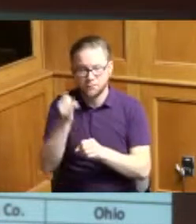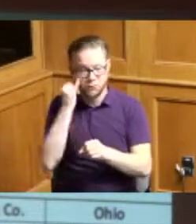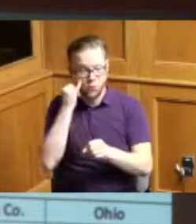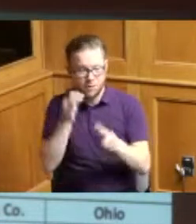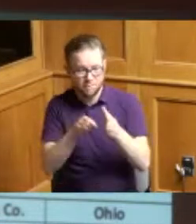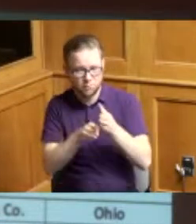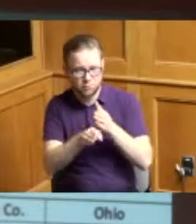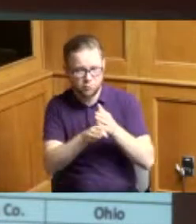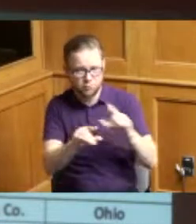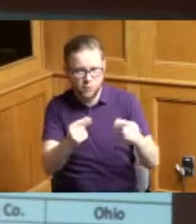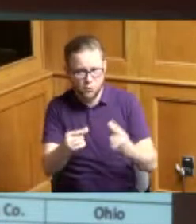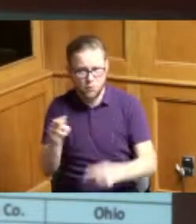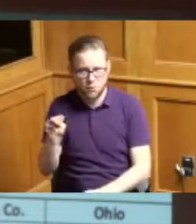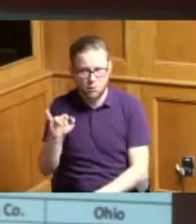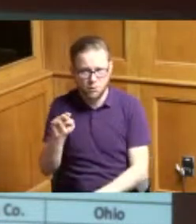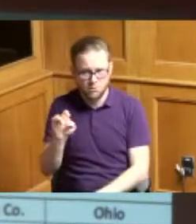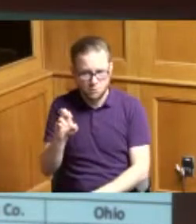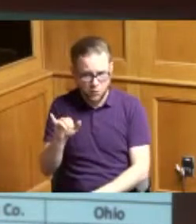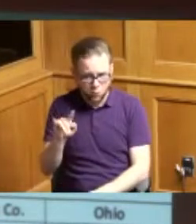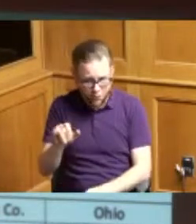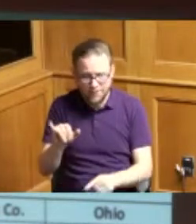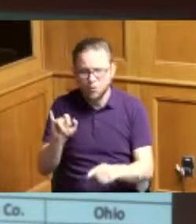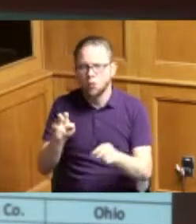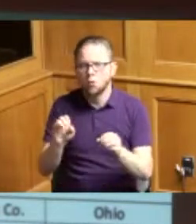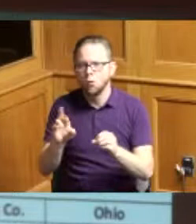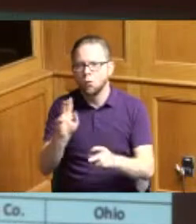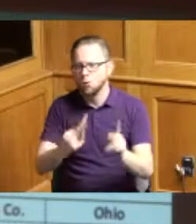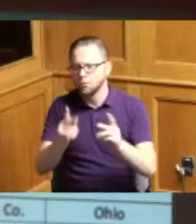the Commissioners you know it's the work that you're doing with closing the health gap and